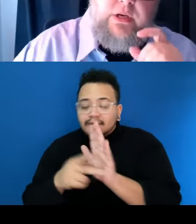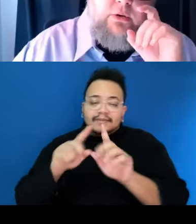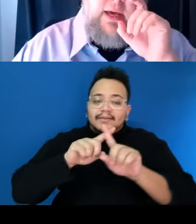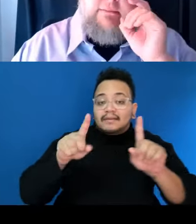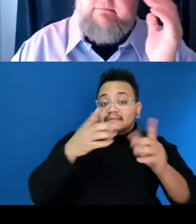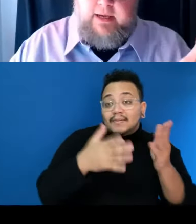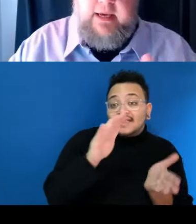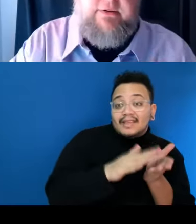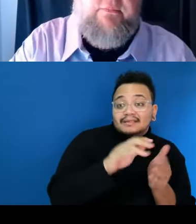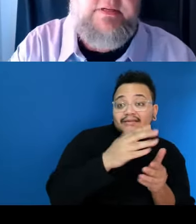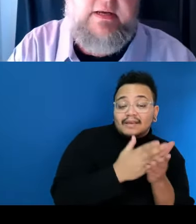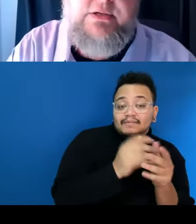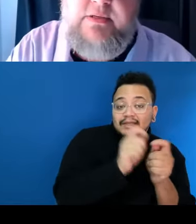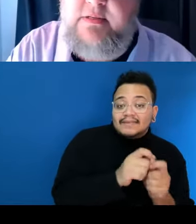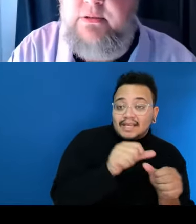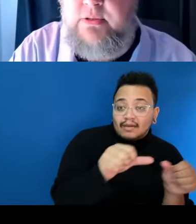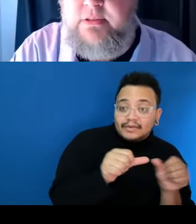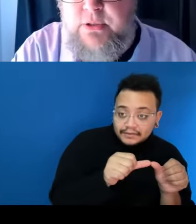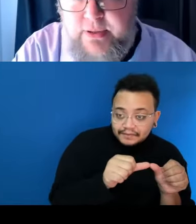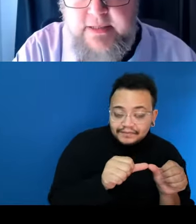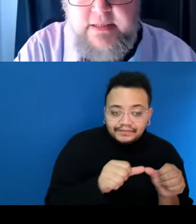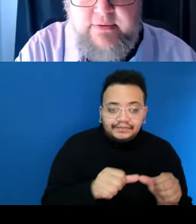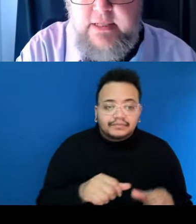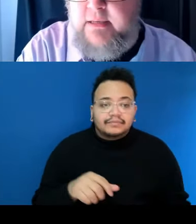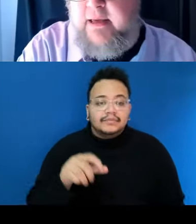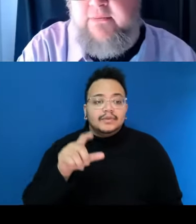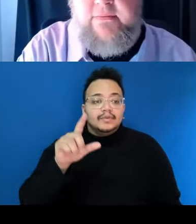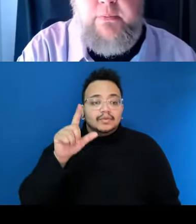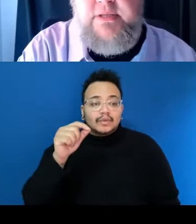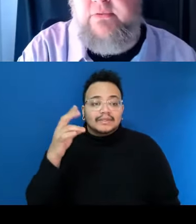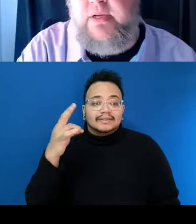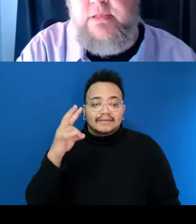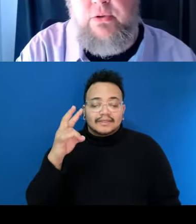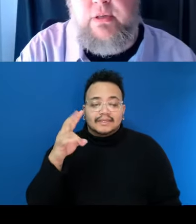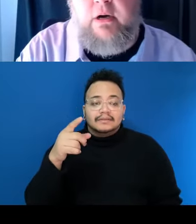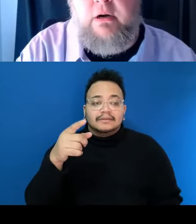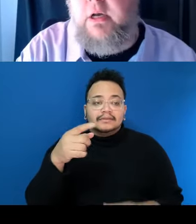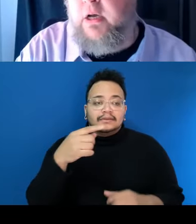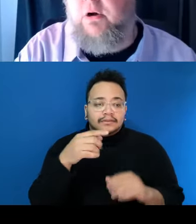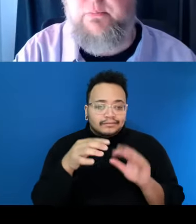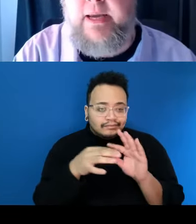We know that again from the study in 2017, that 50% of trans youth are called